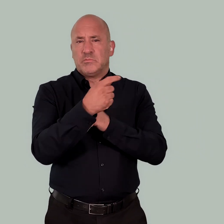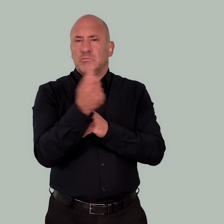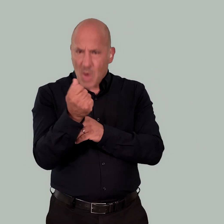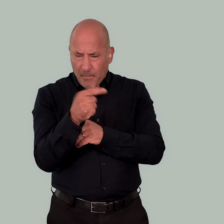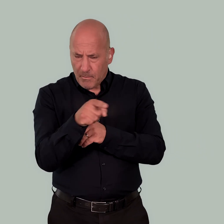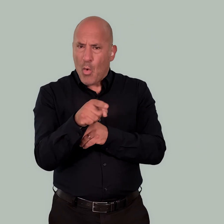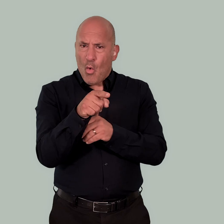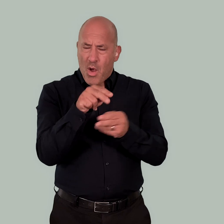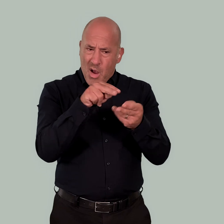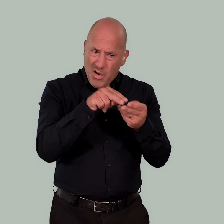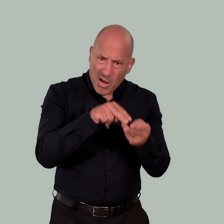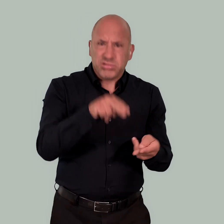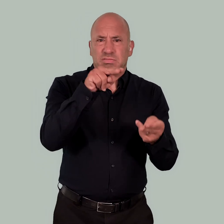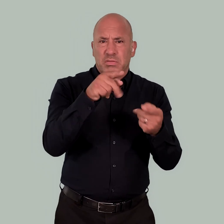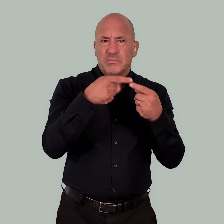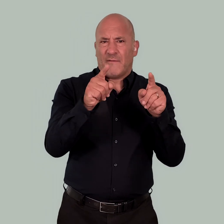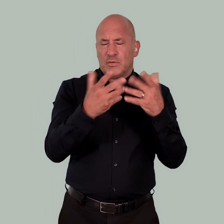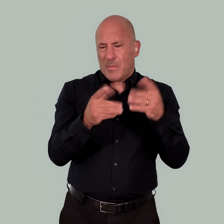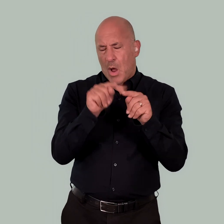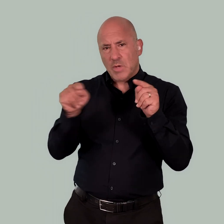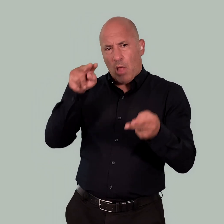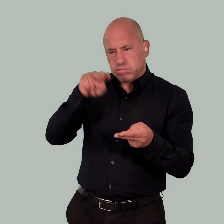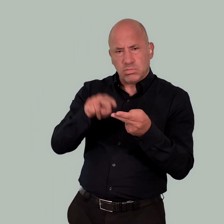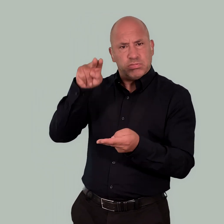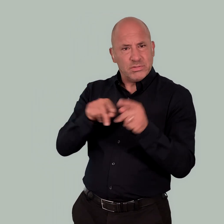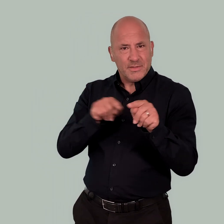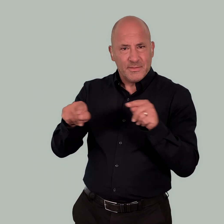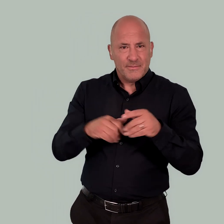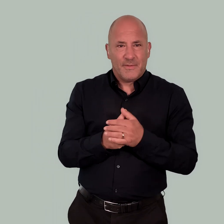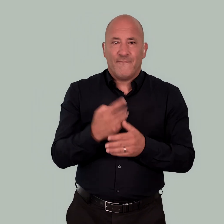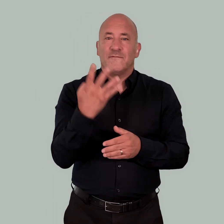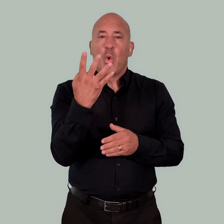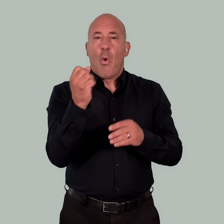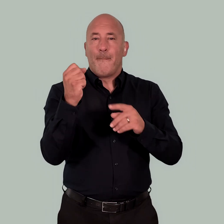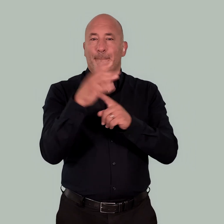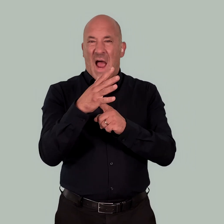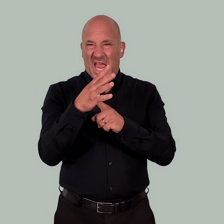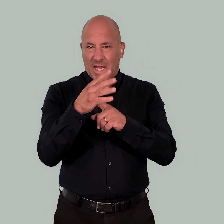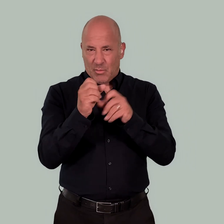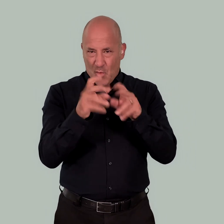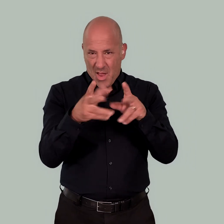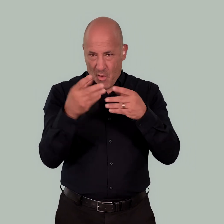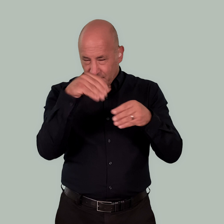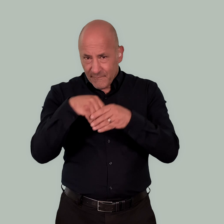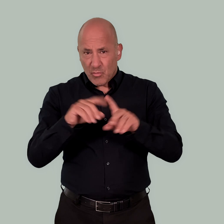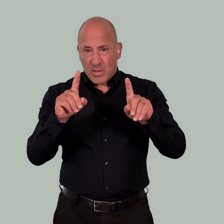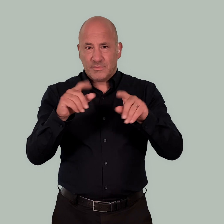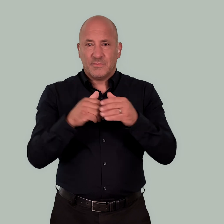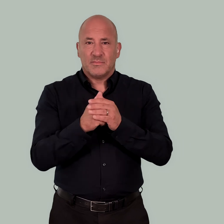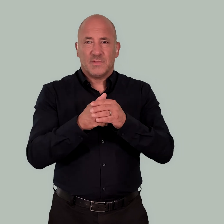and secondly that some exhibit quite different trends to others. There are four main measures included: